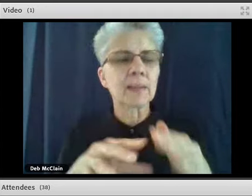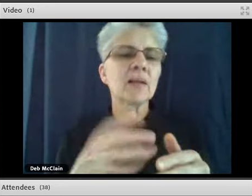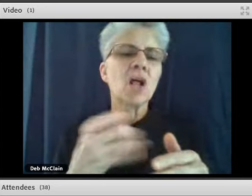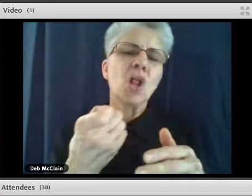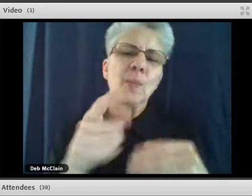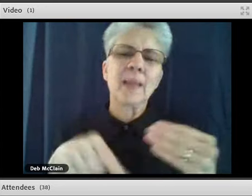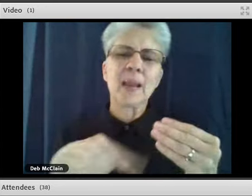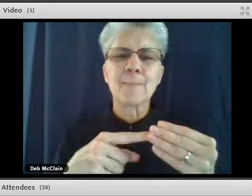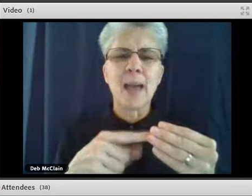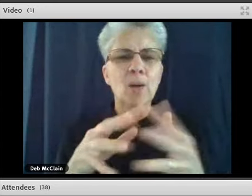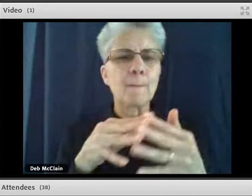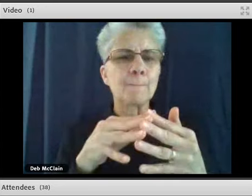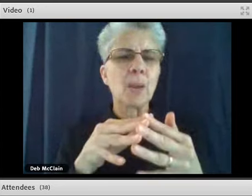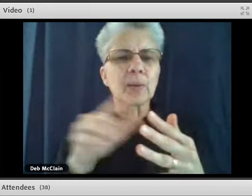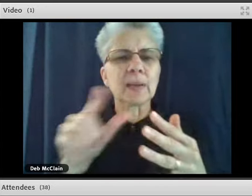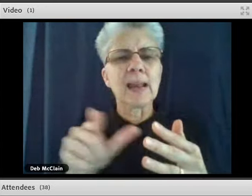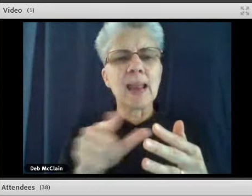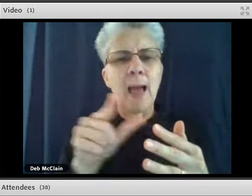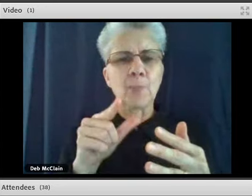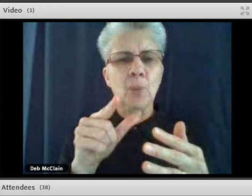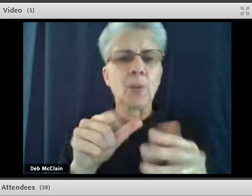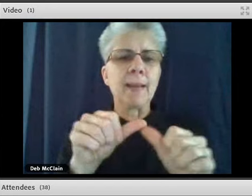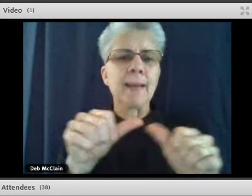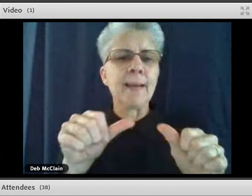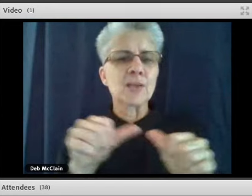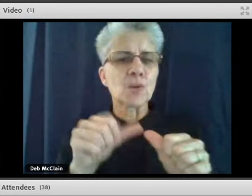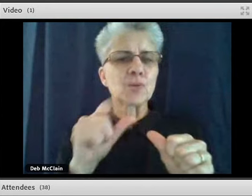Talk a little bit about what the American Library Association puts out.